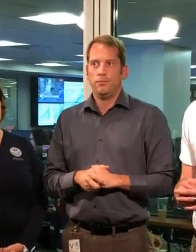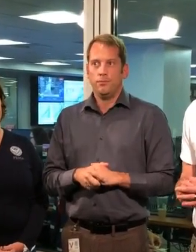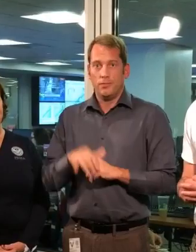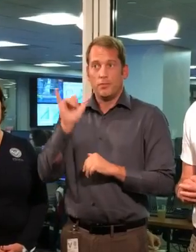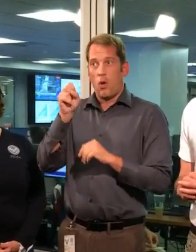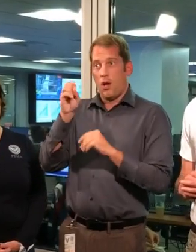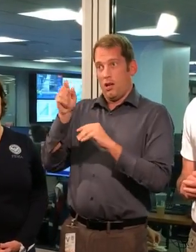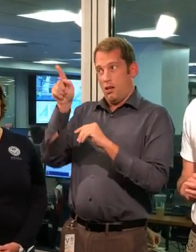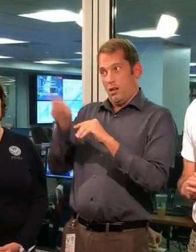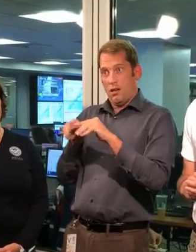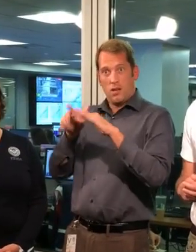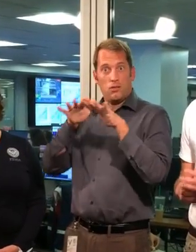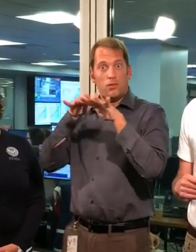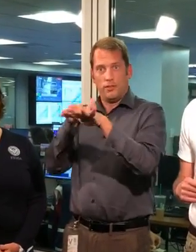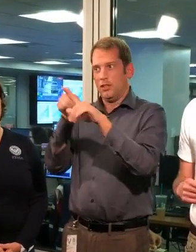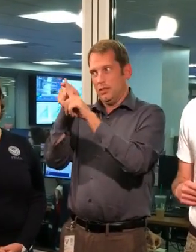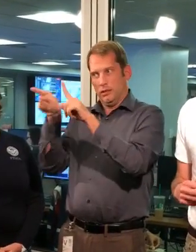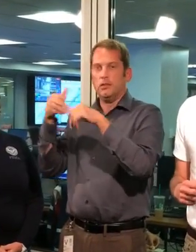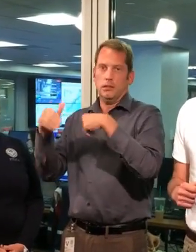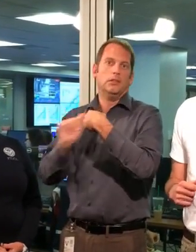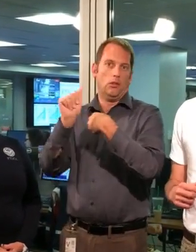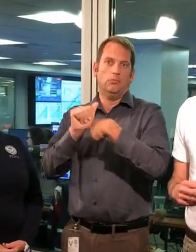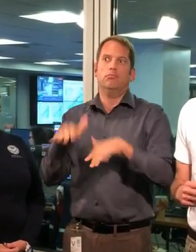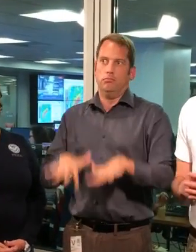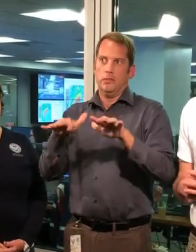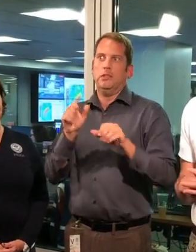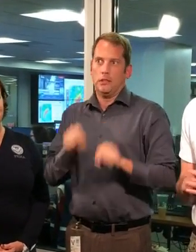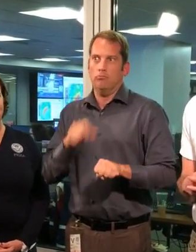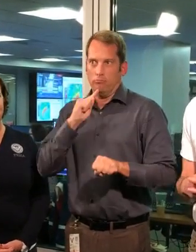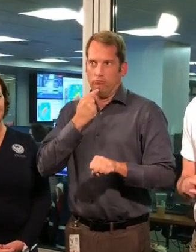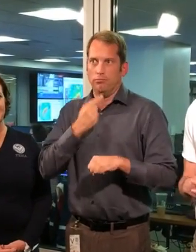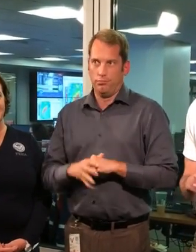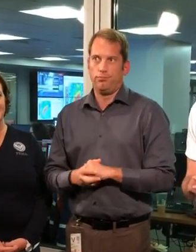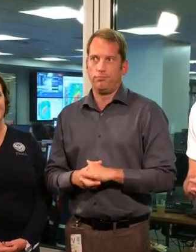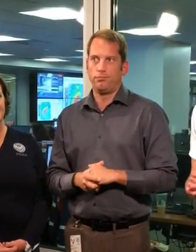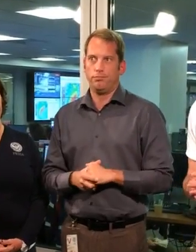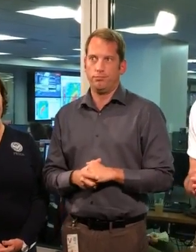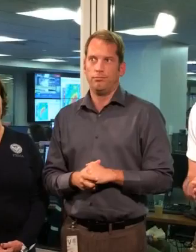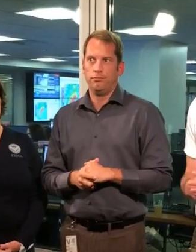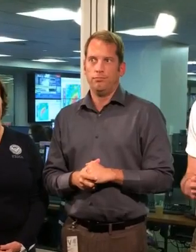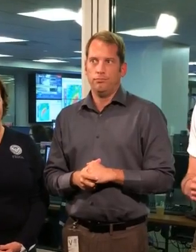some of these locations could exceed major or even possibly record flooding across portions